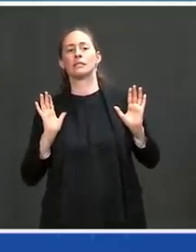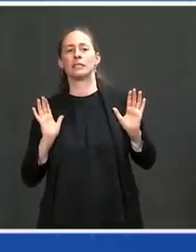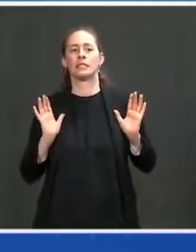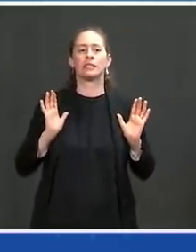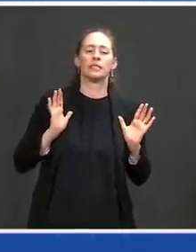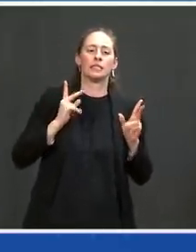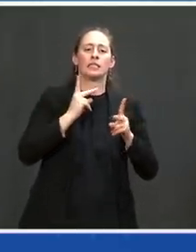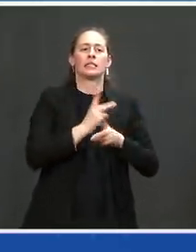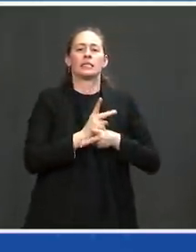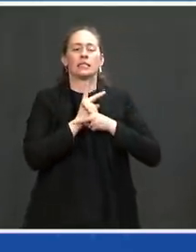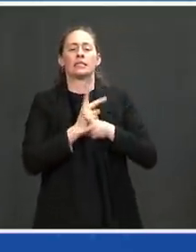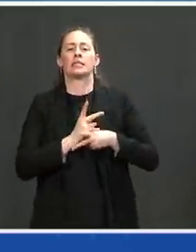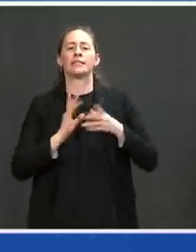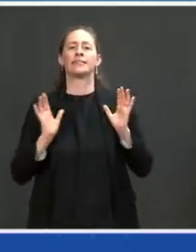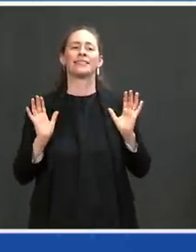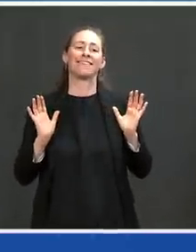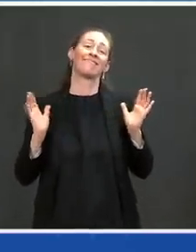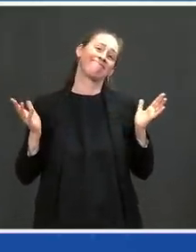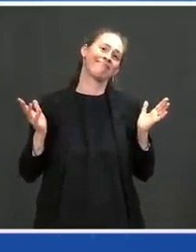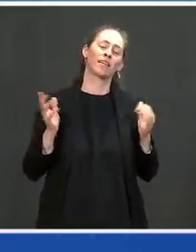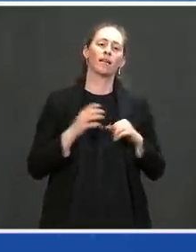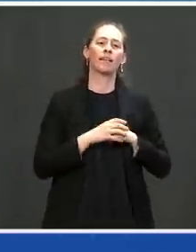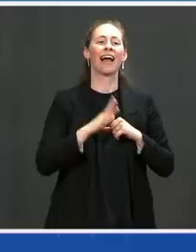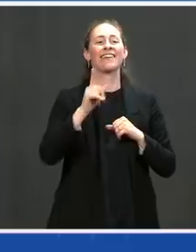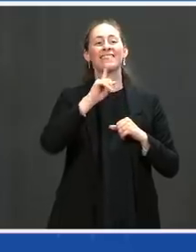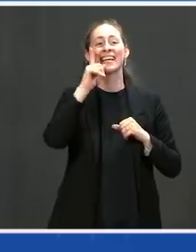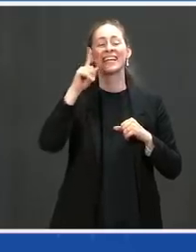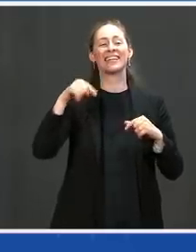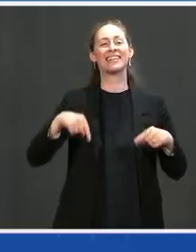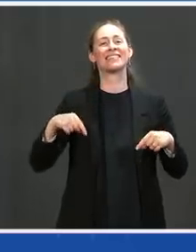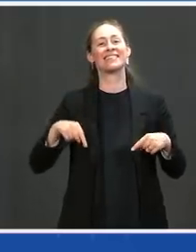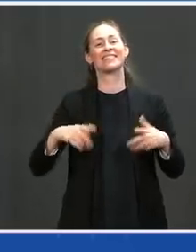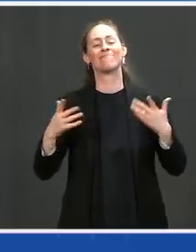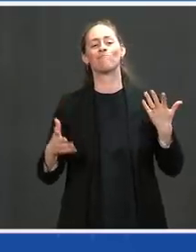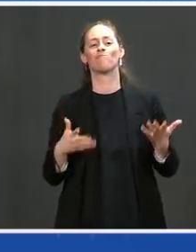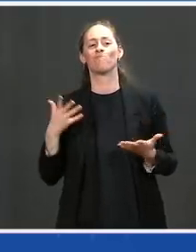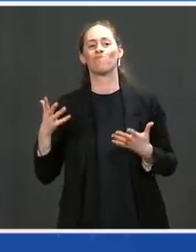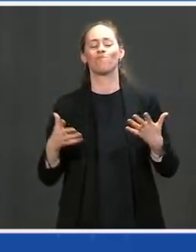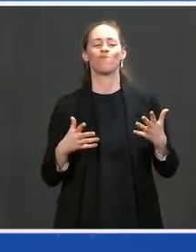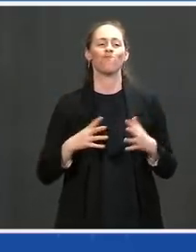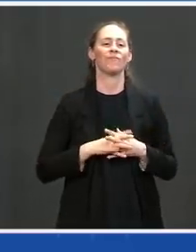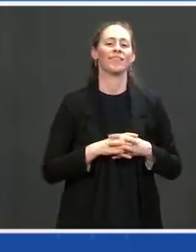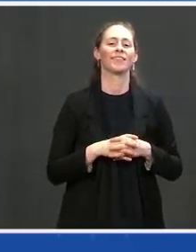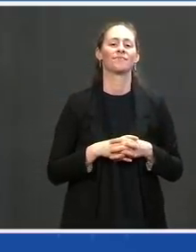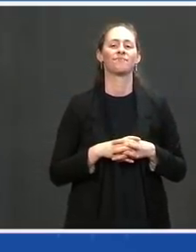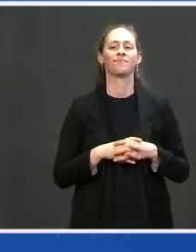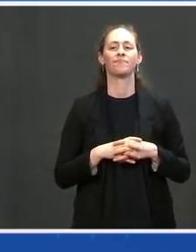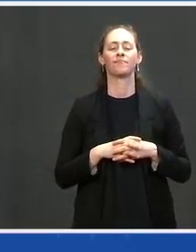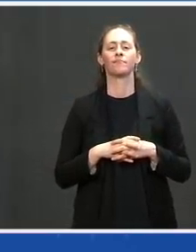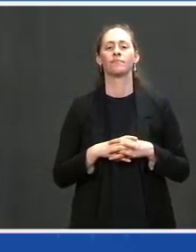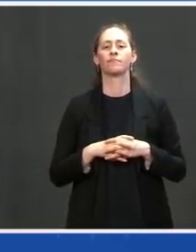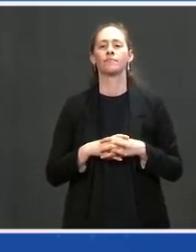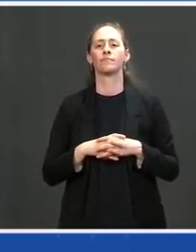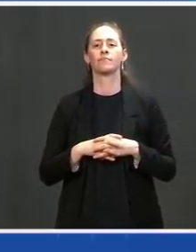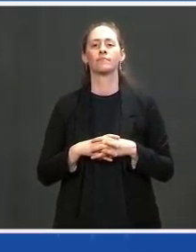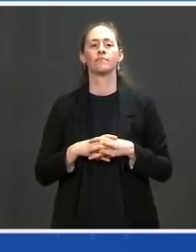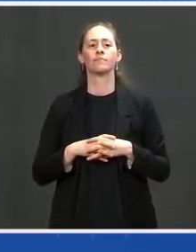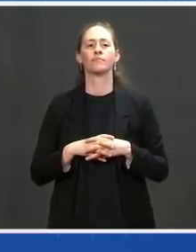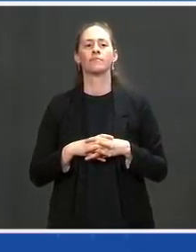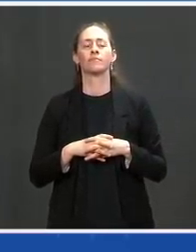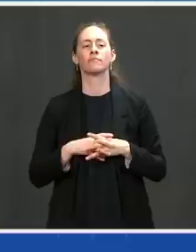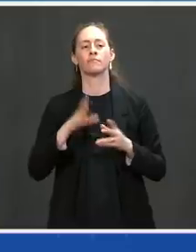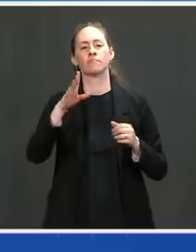This is a -- but I'm ready to work with any Republican